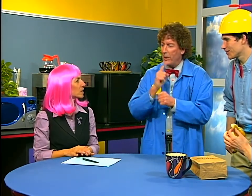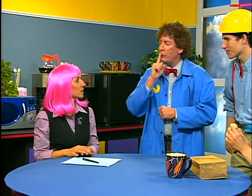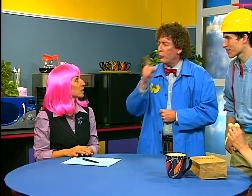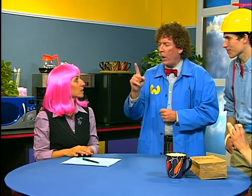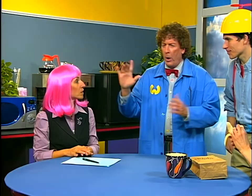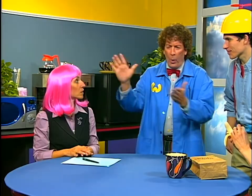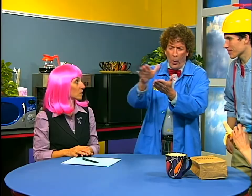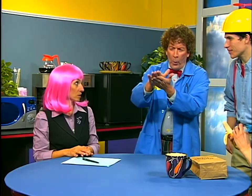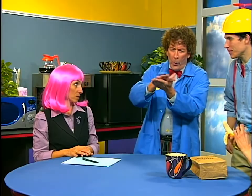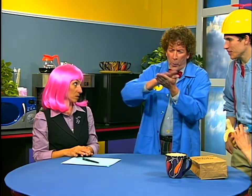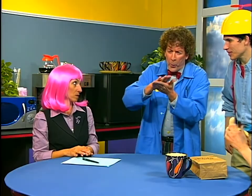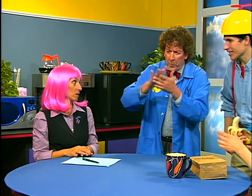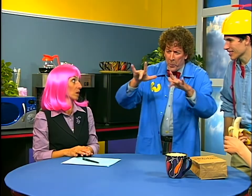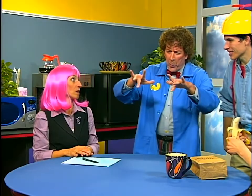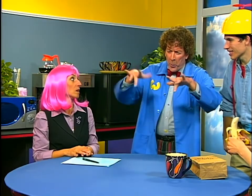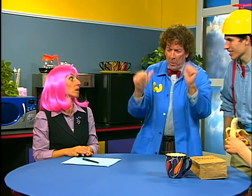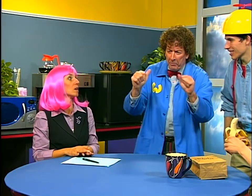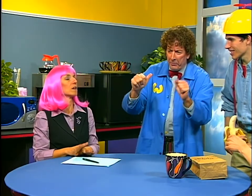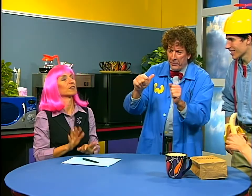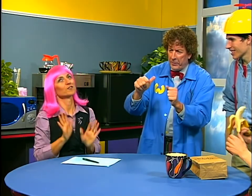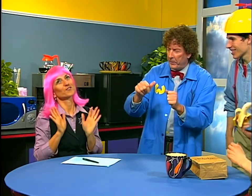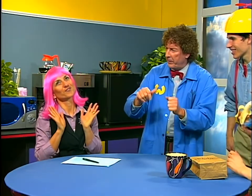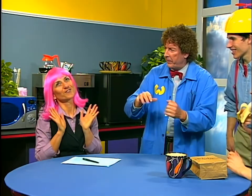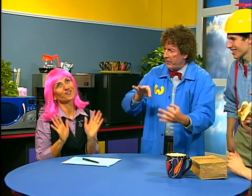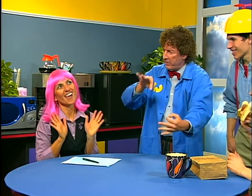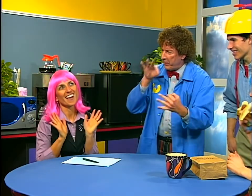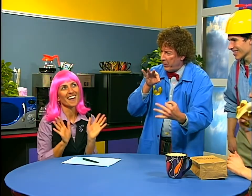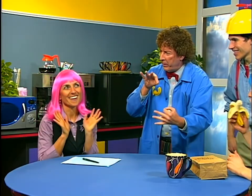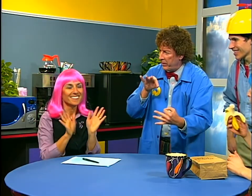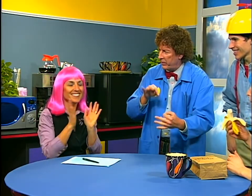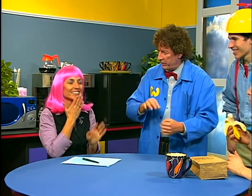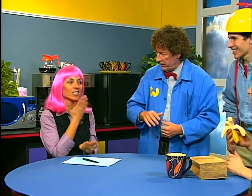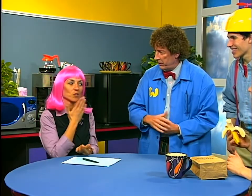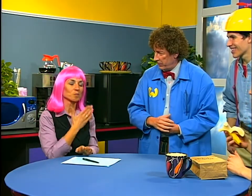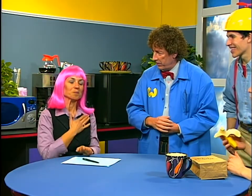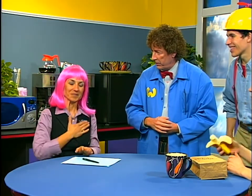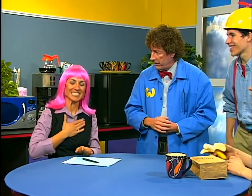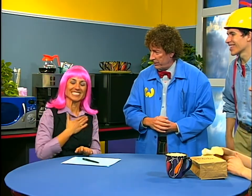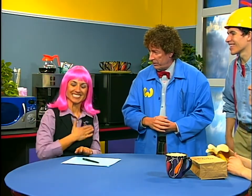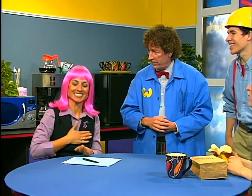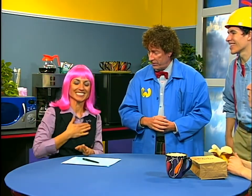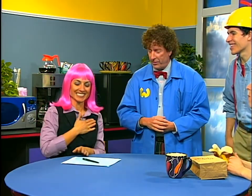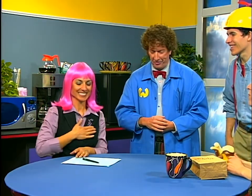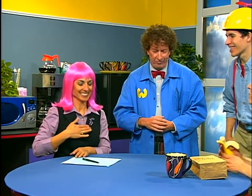YOU SEE, MOST OF THE TIME WHEN THEY TURN ON THIS TAP THE WATER COMES OUT FINE. [WATER RUNNING]